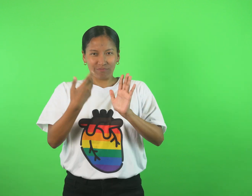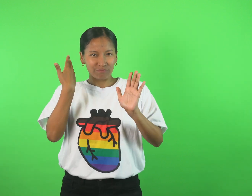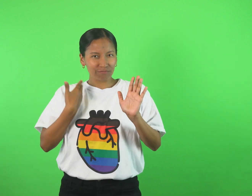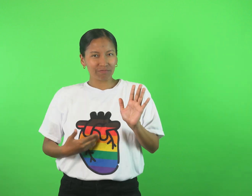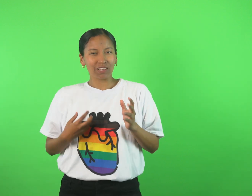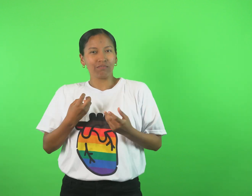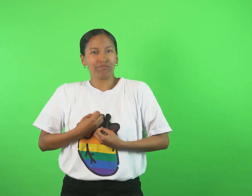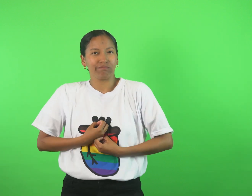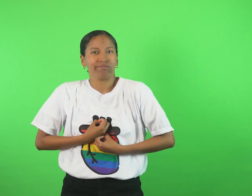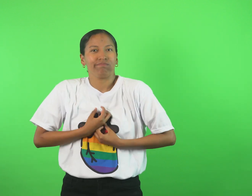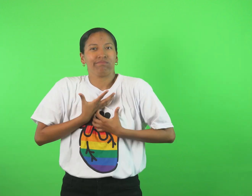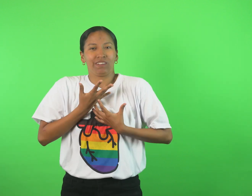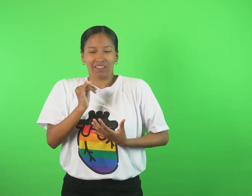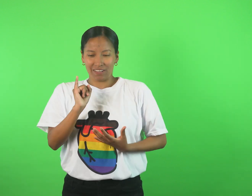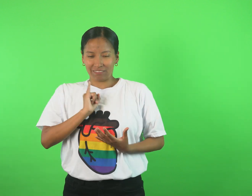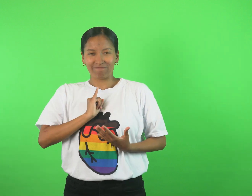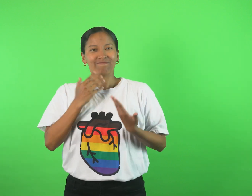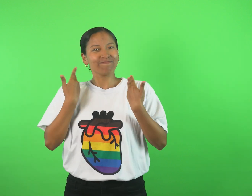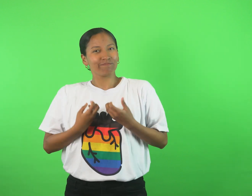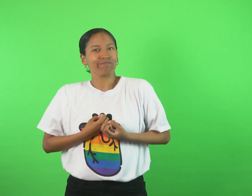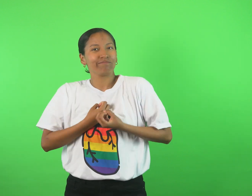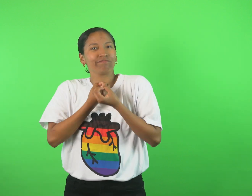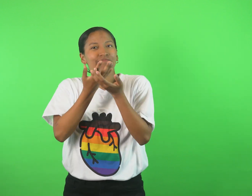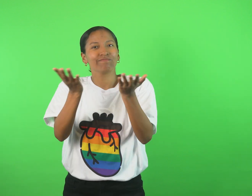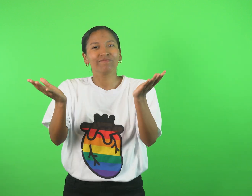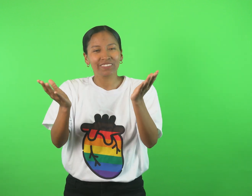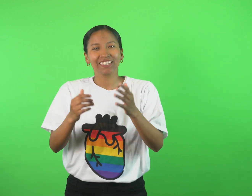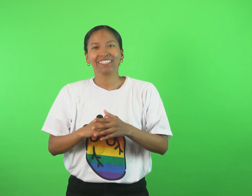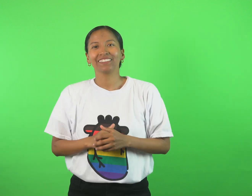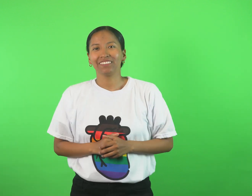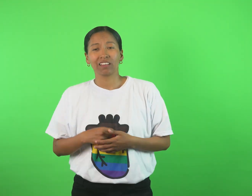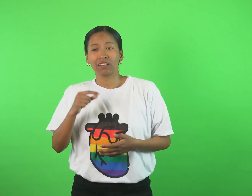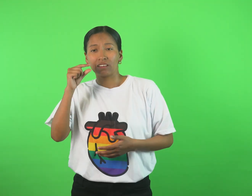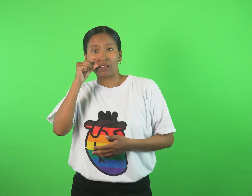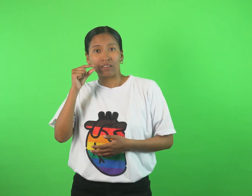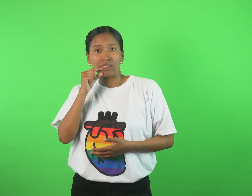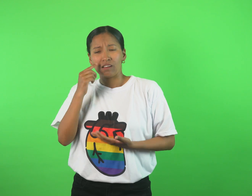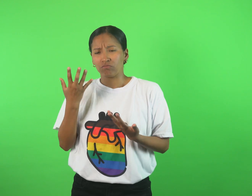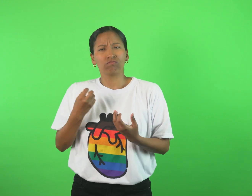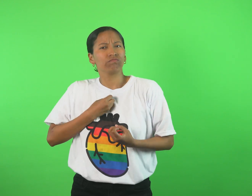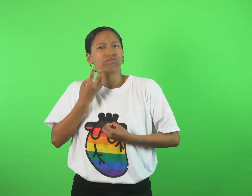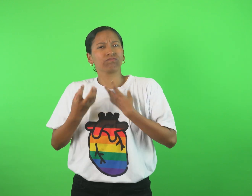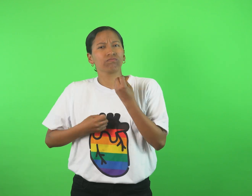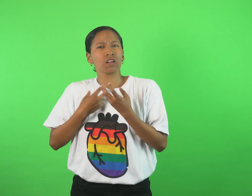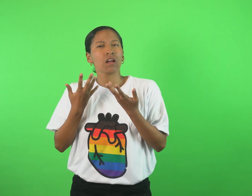our identity! Gender expression